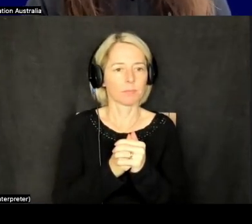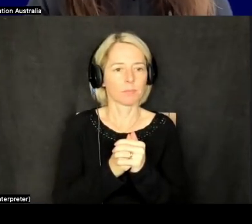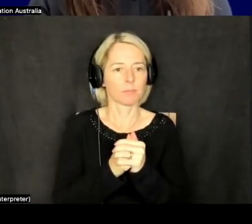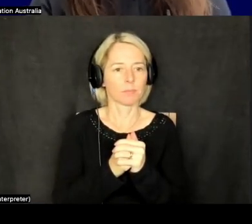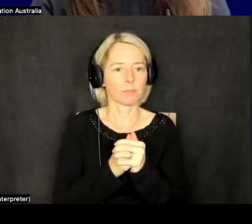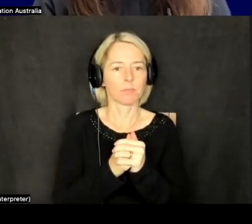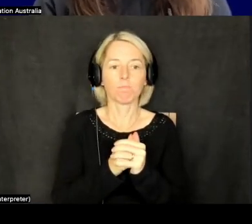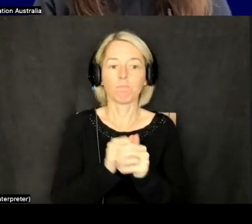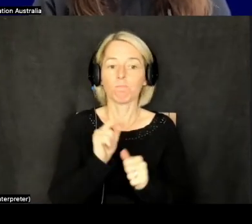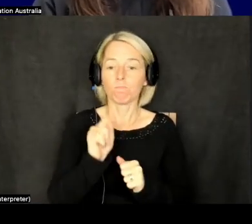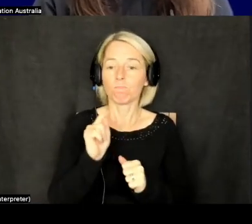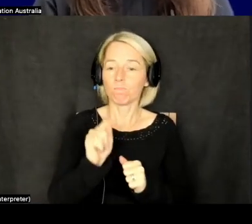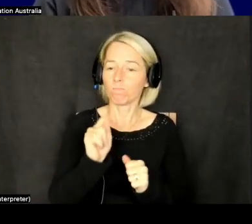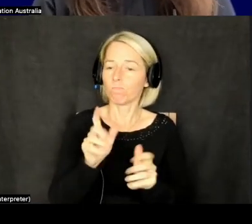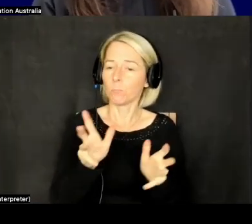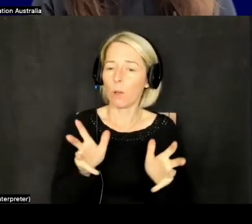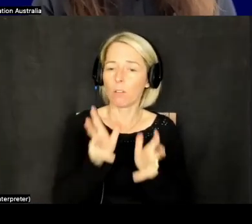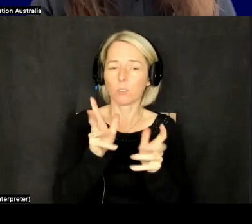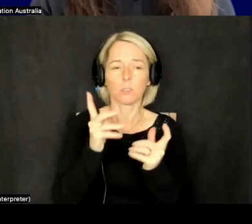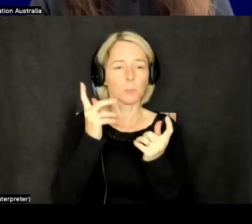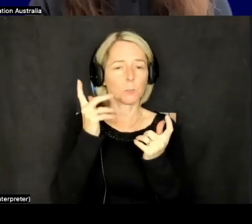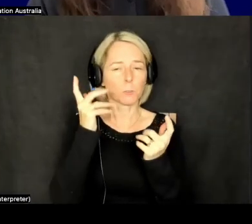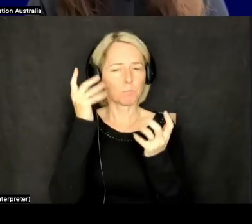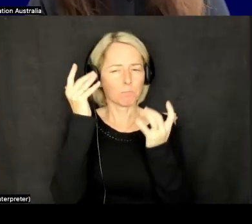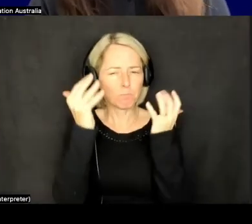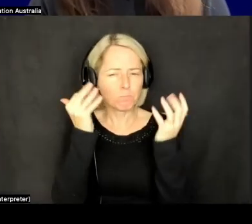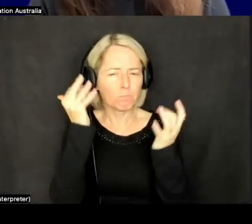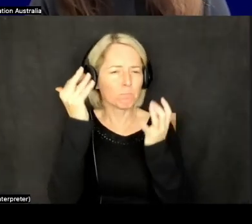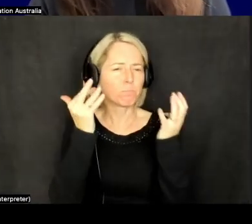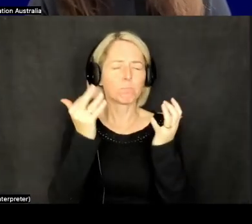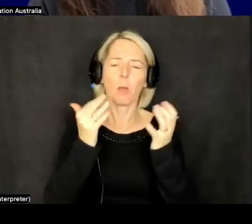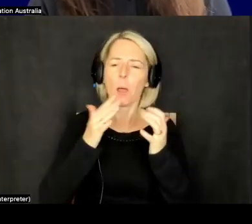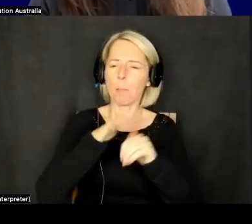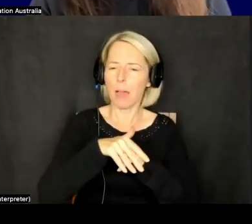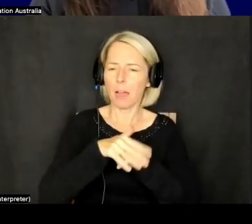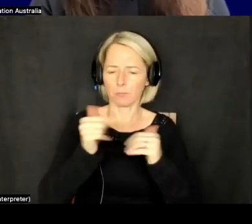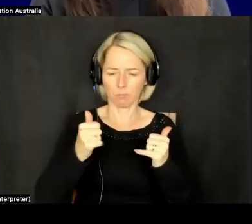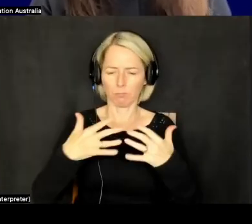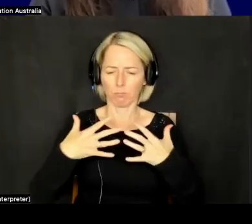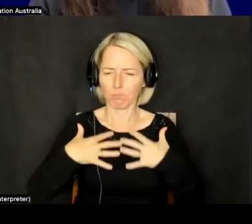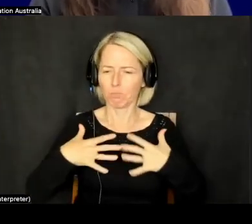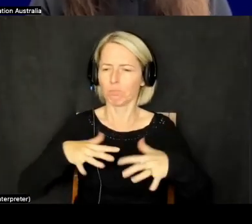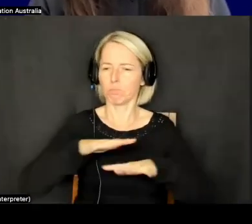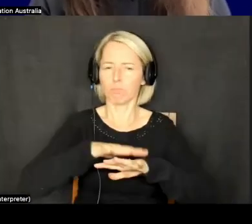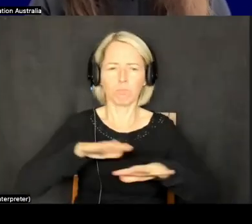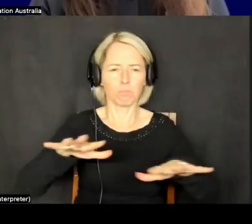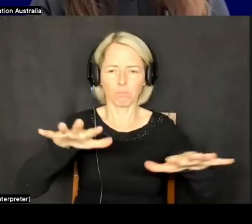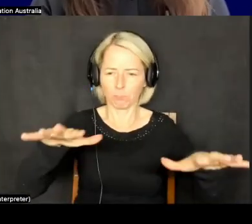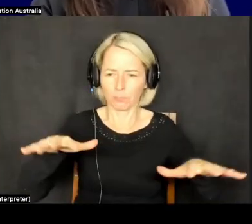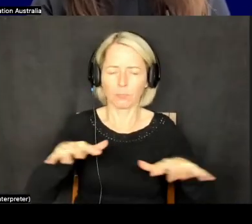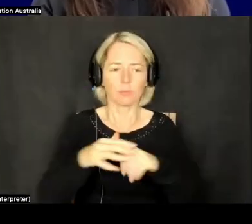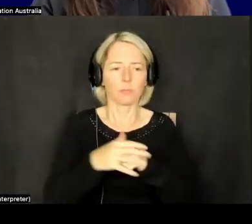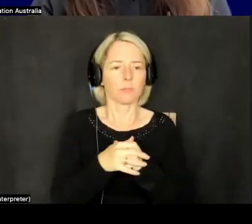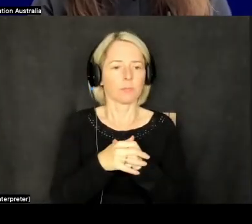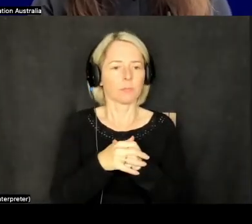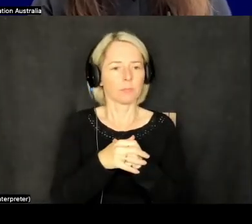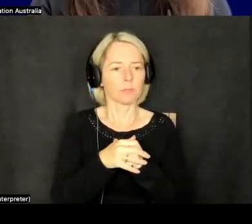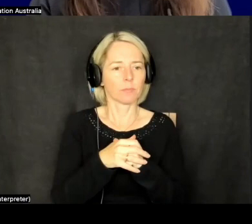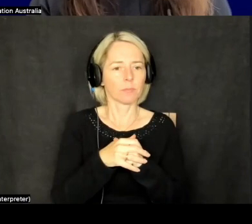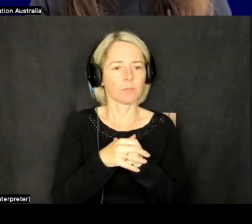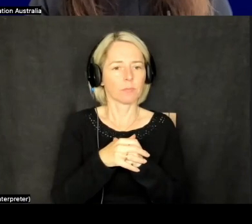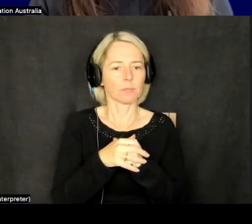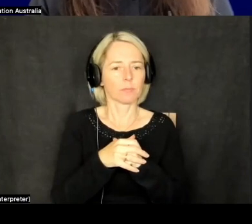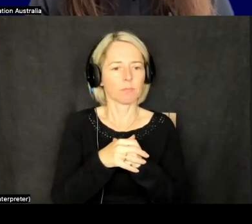about each of the spaces and who in that big, long list of people in the deafblind team might be able